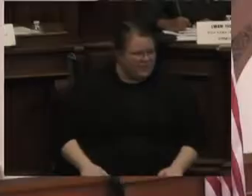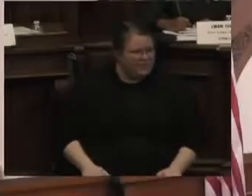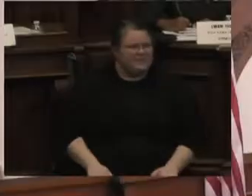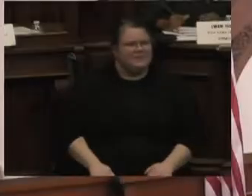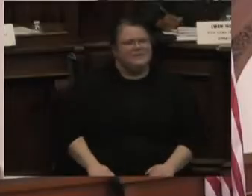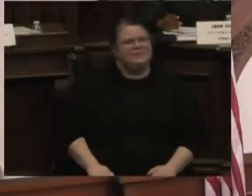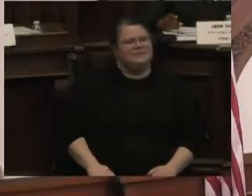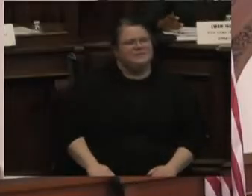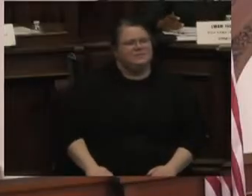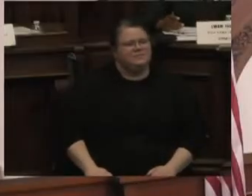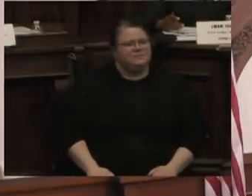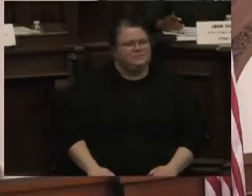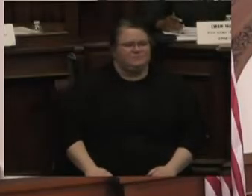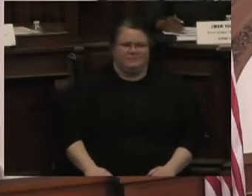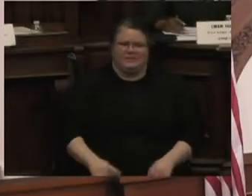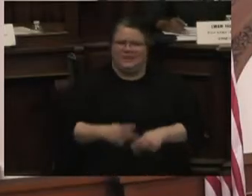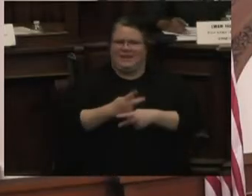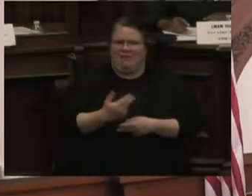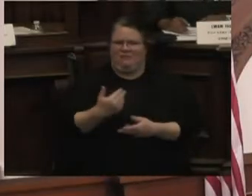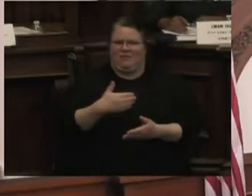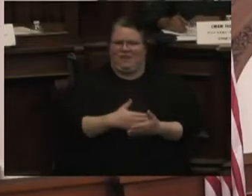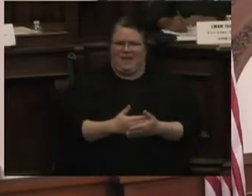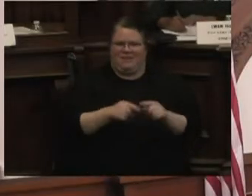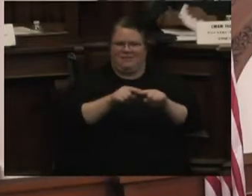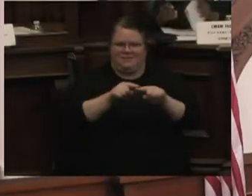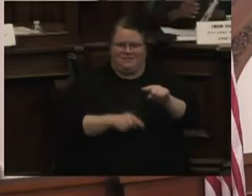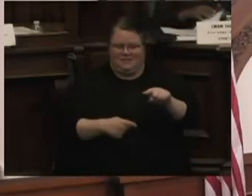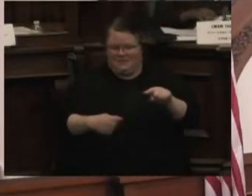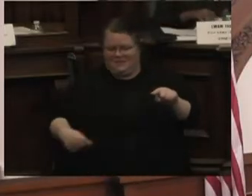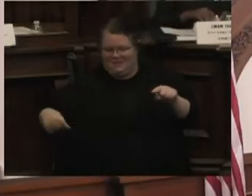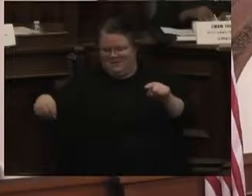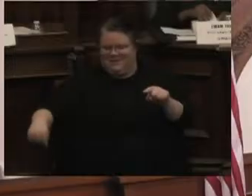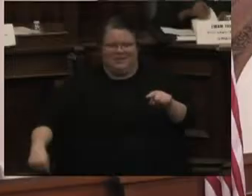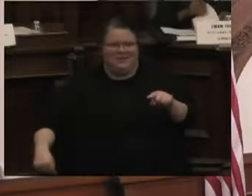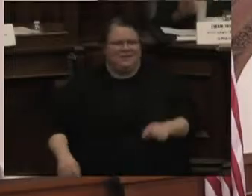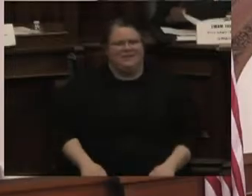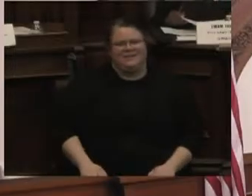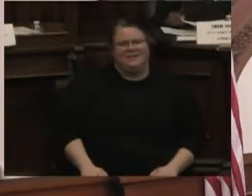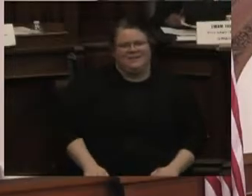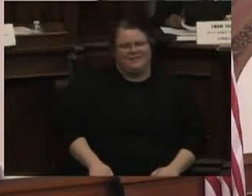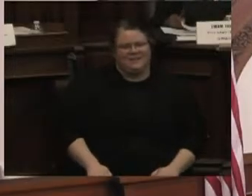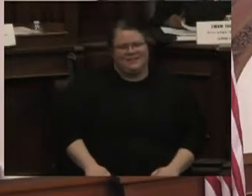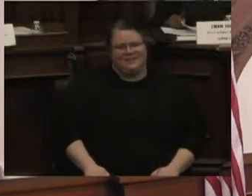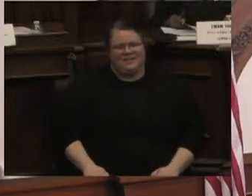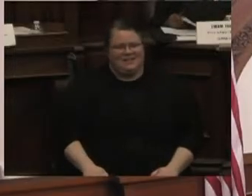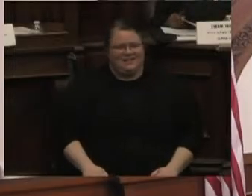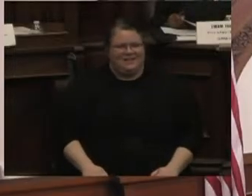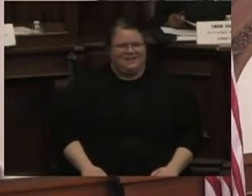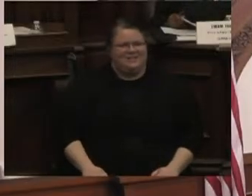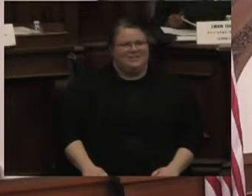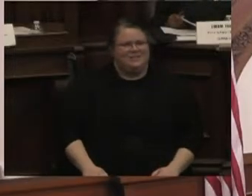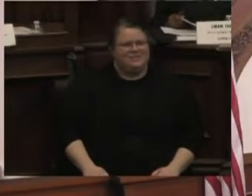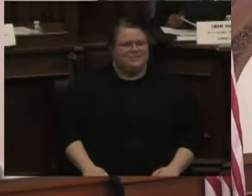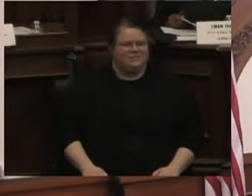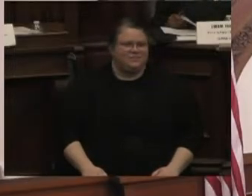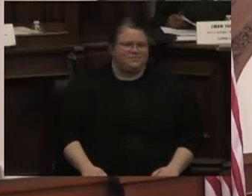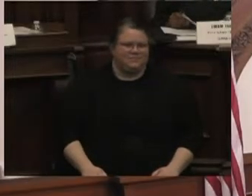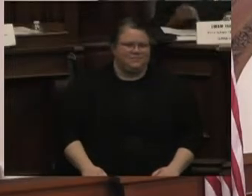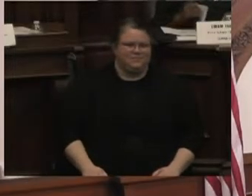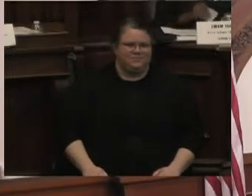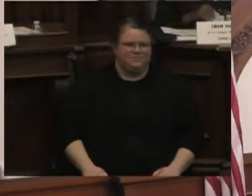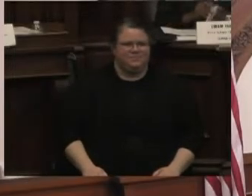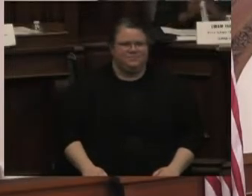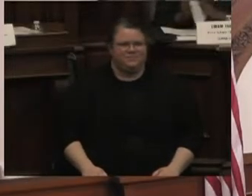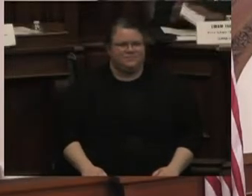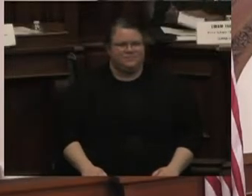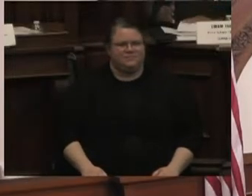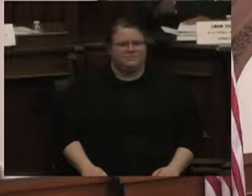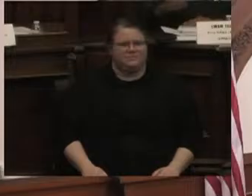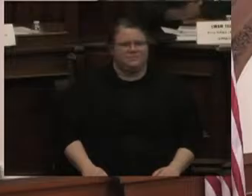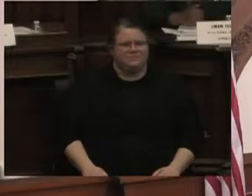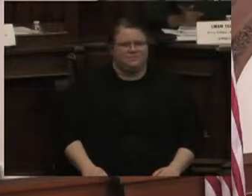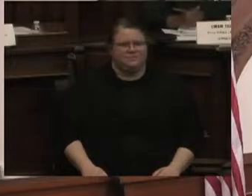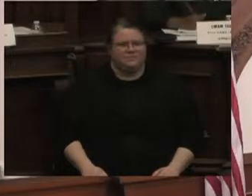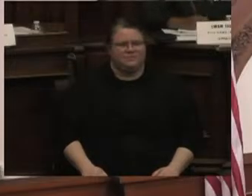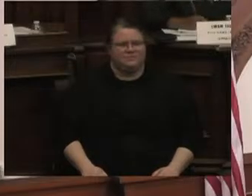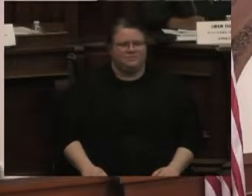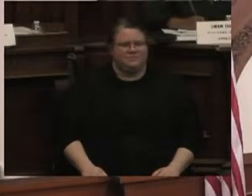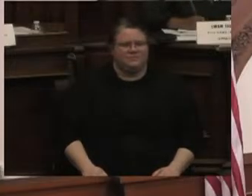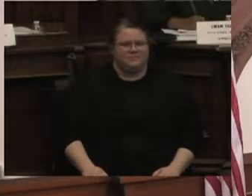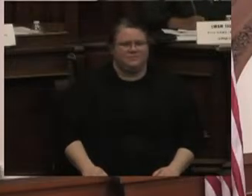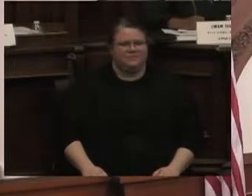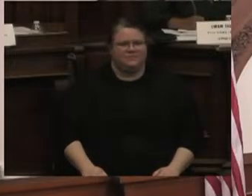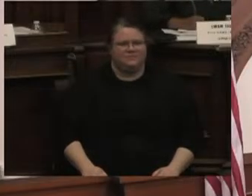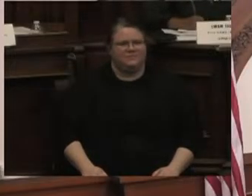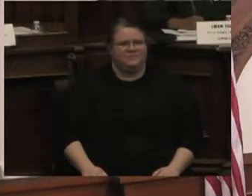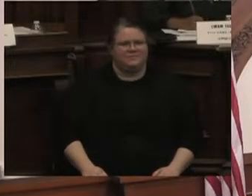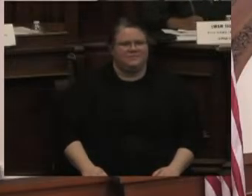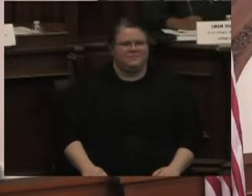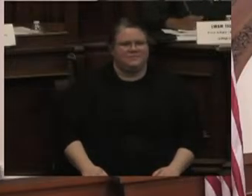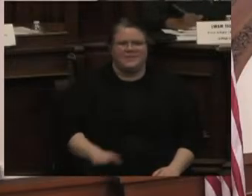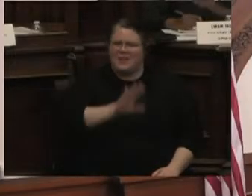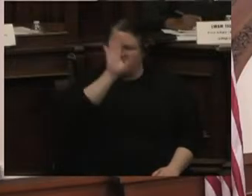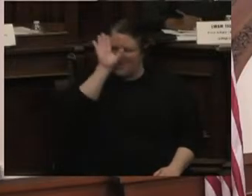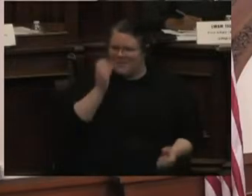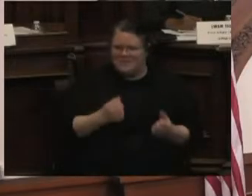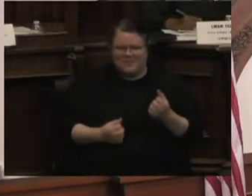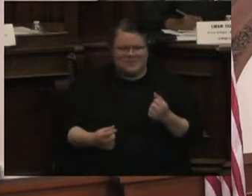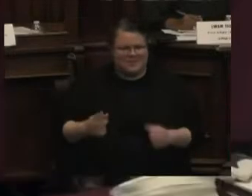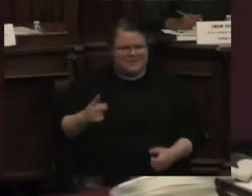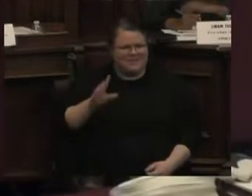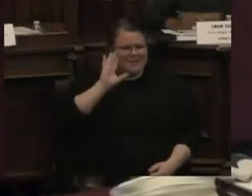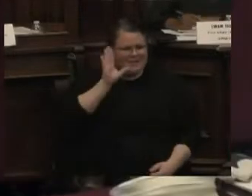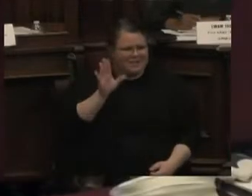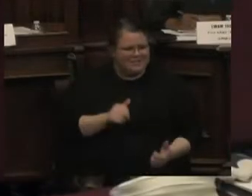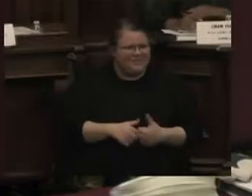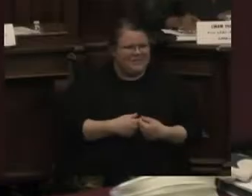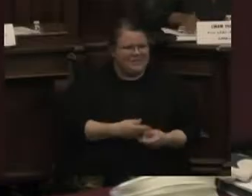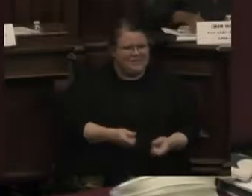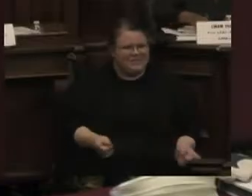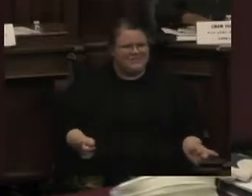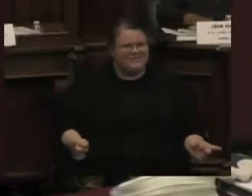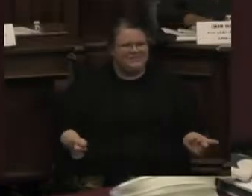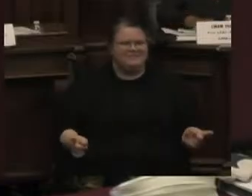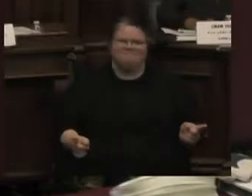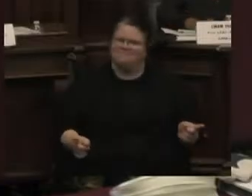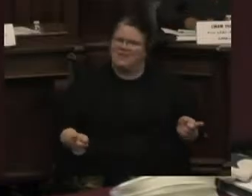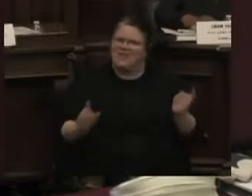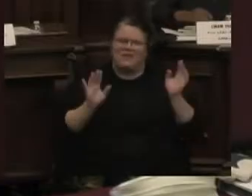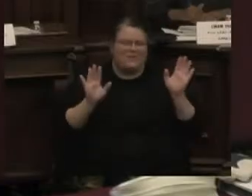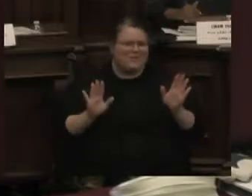what you're talking about.